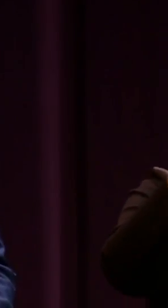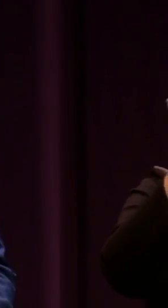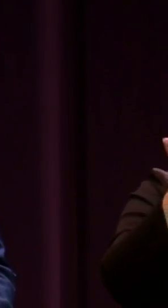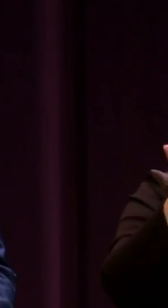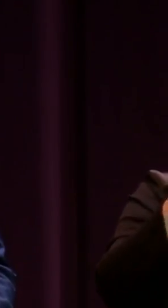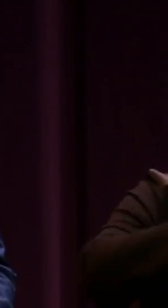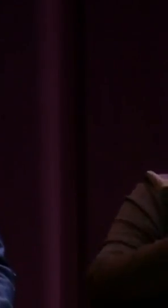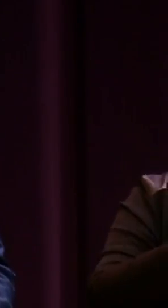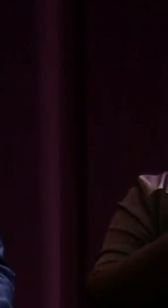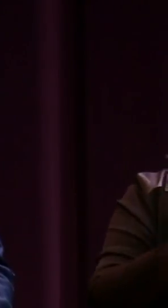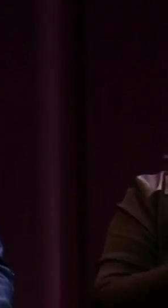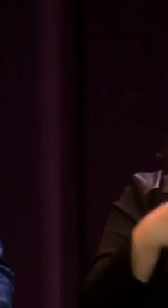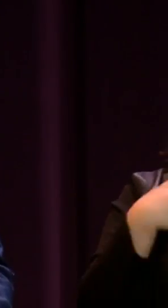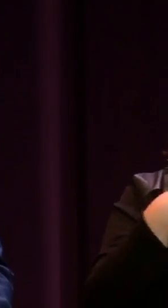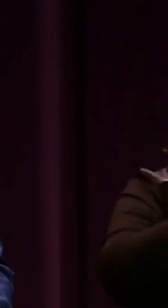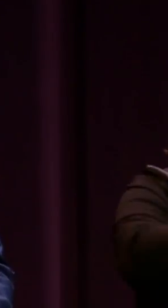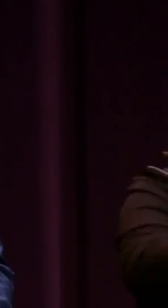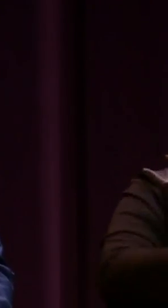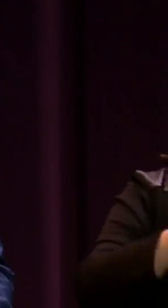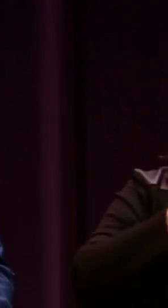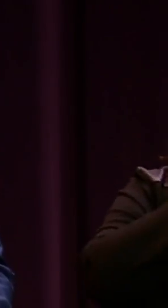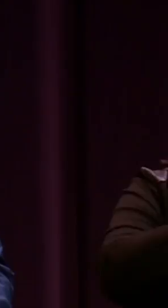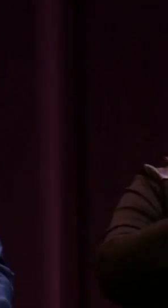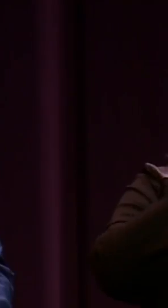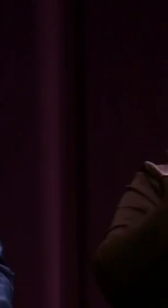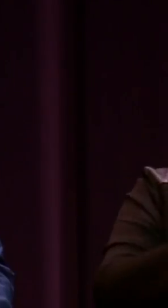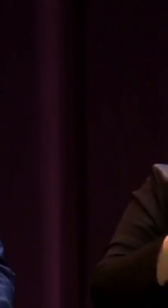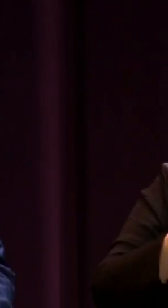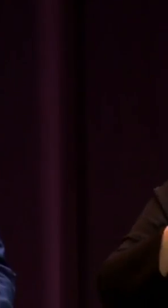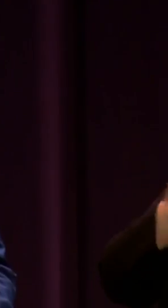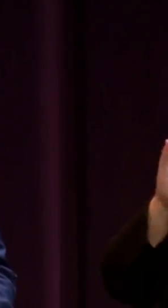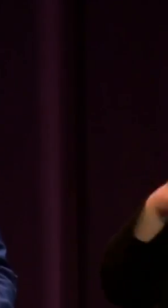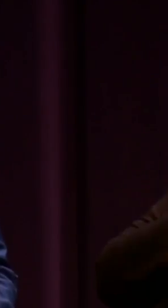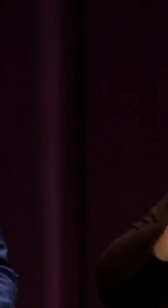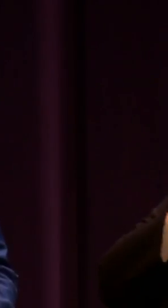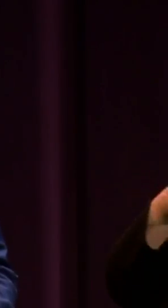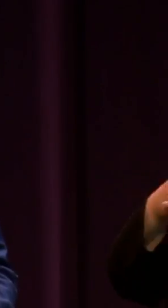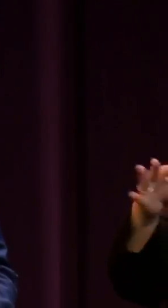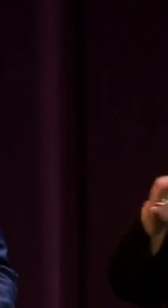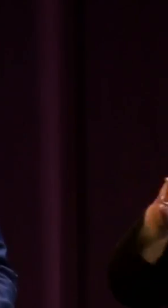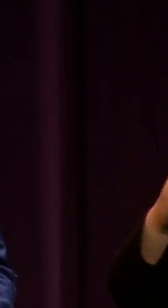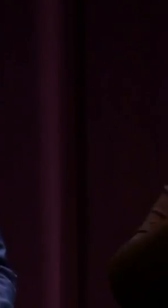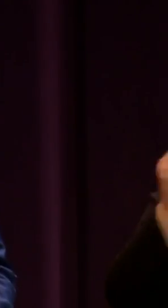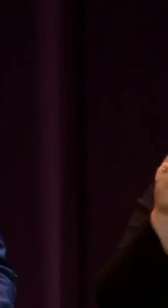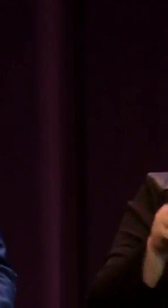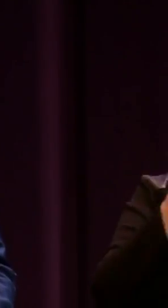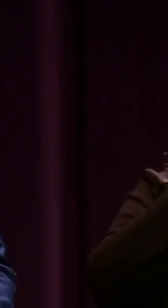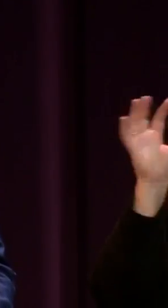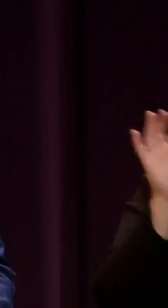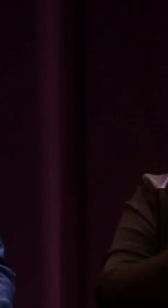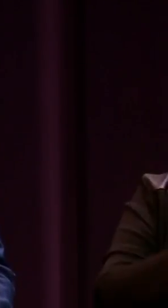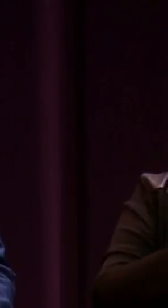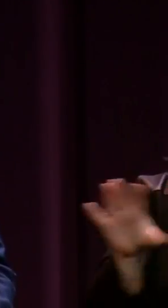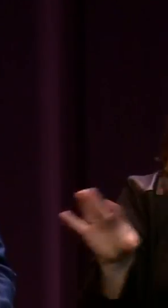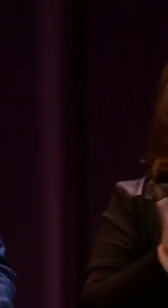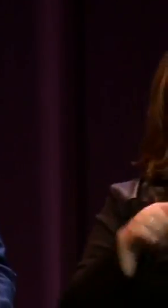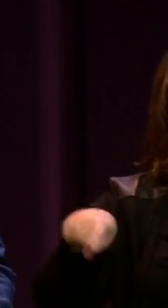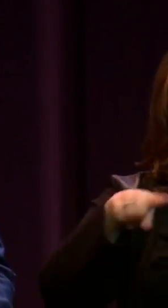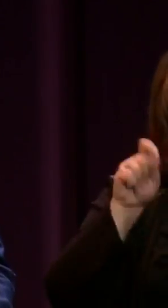AVENUES TO HAVE THEIR VOICES HEARD AND THEIR ELECTED OFFICIALS MUST CONDITION. AND ACCOUNTABILITY TO THE PUBLIC